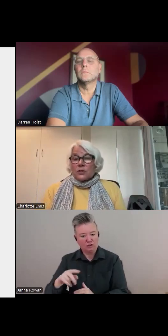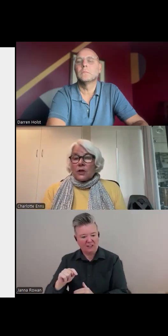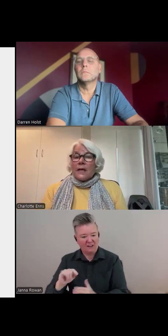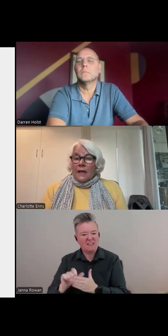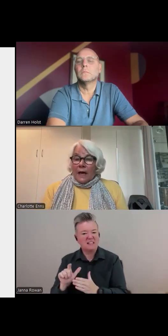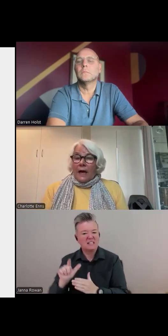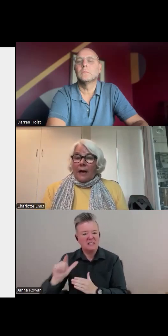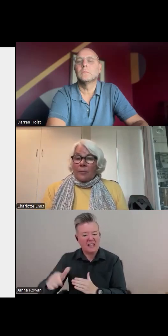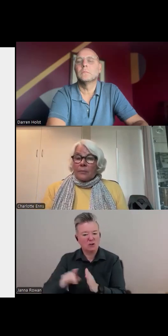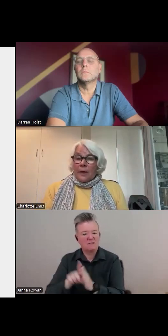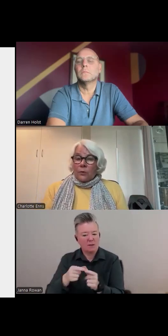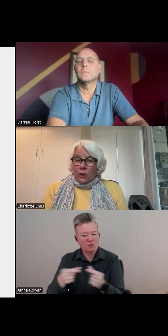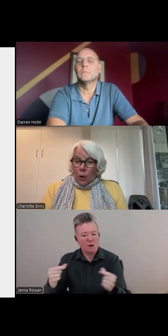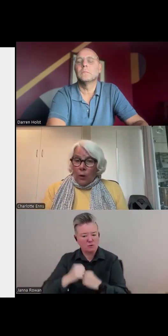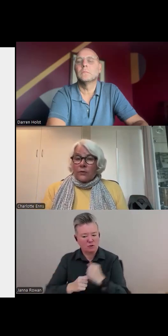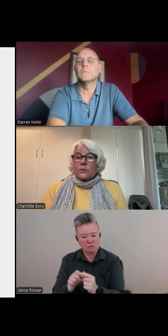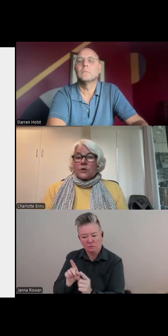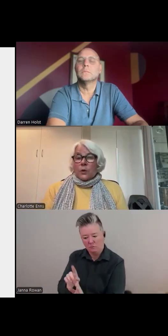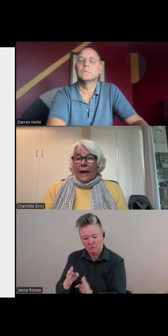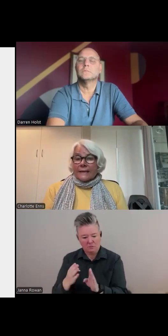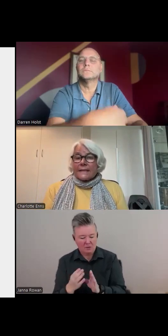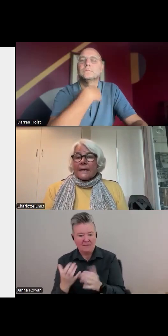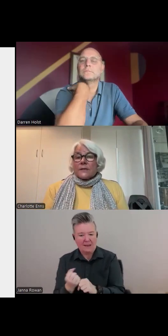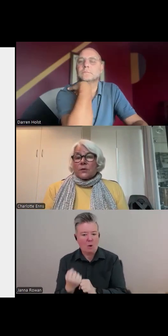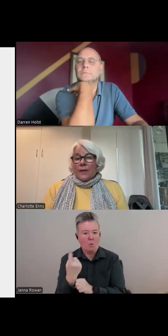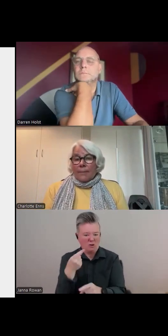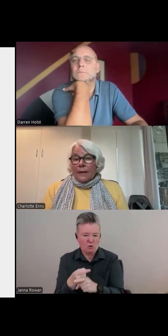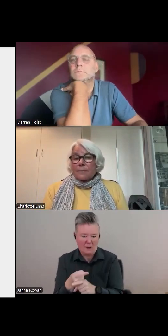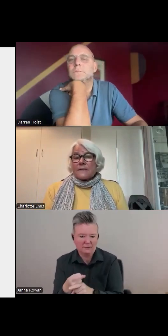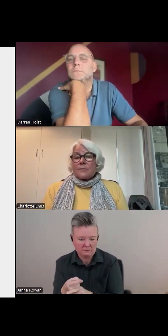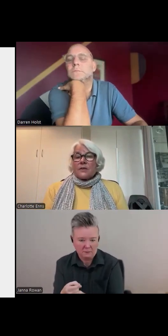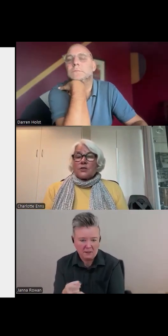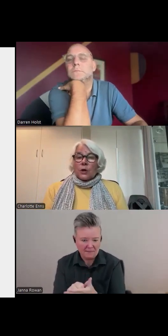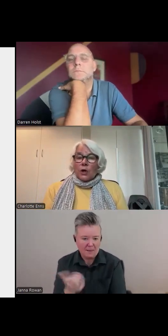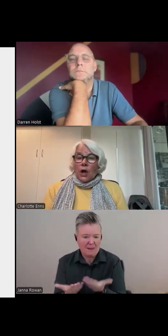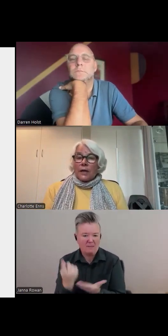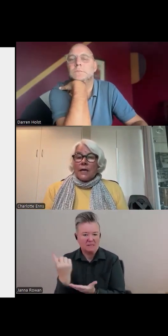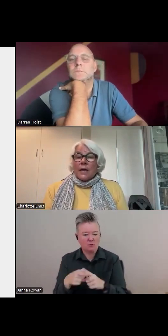developing grammar structure, they only got one of those correct, so that might be